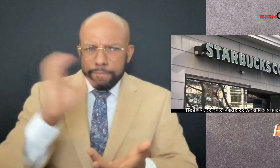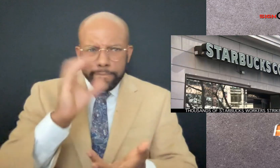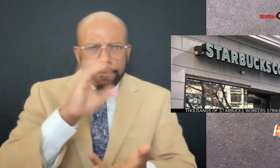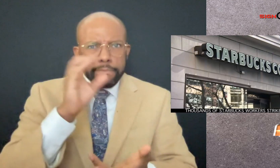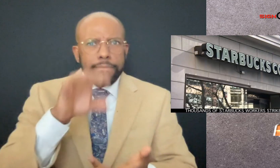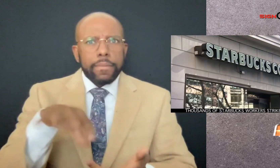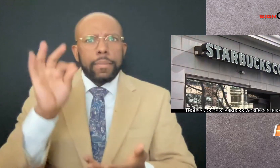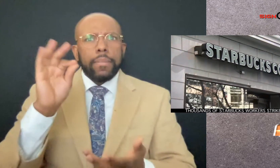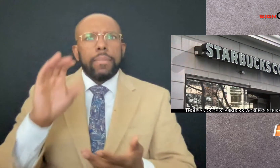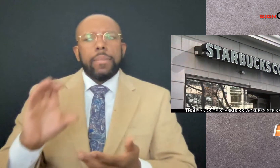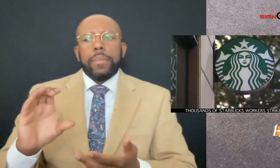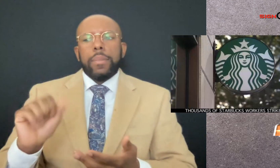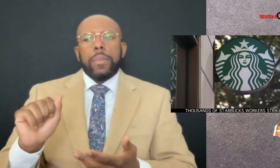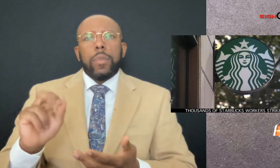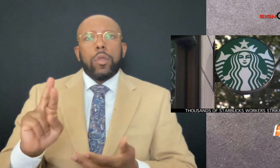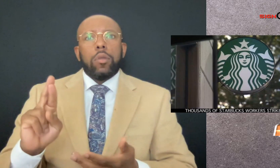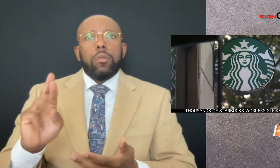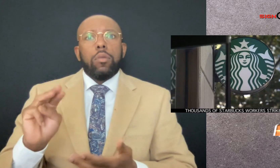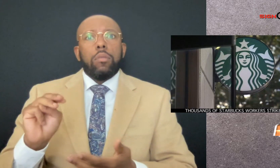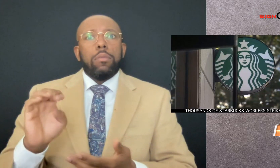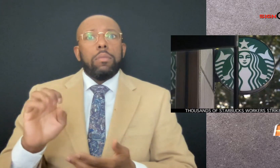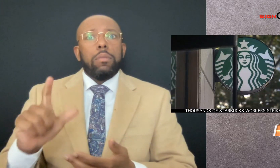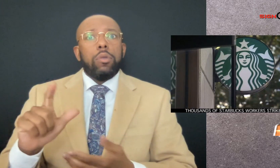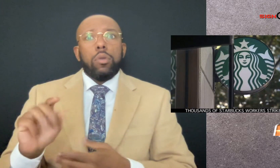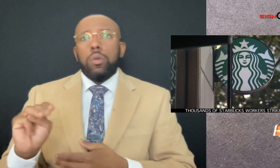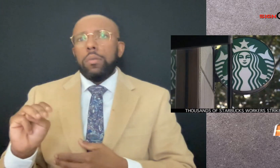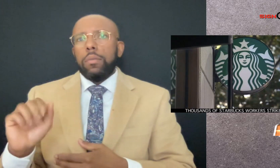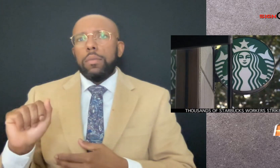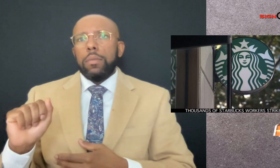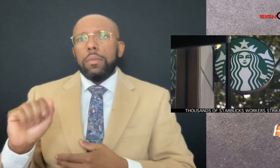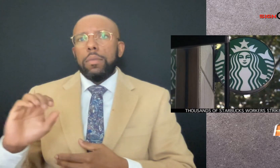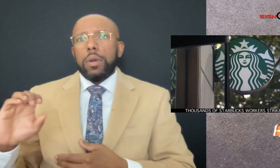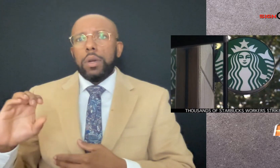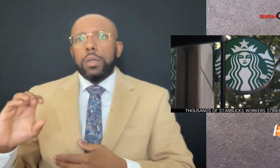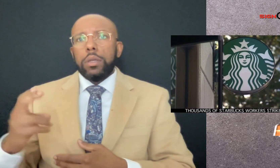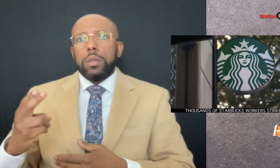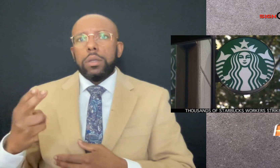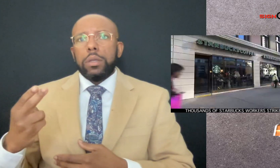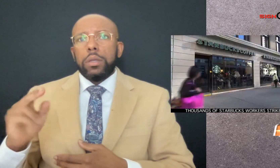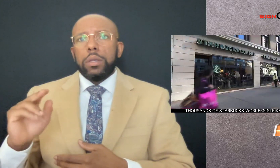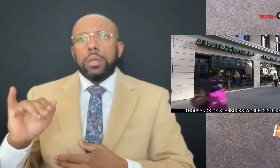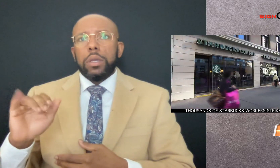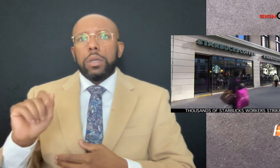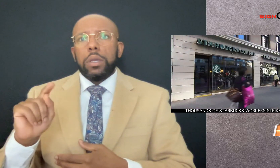If you had a hard time getting your favorite caramel macchiato latte.